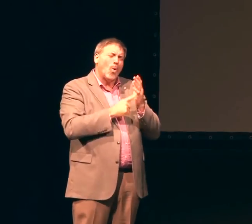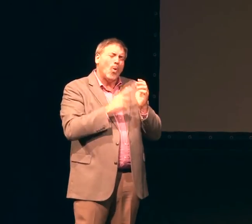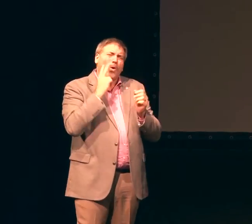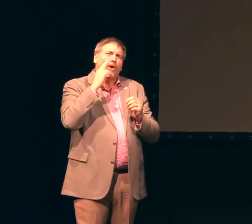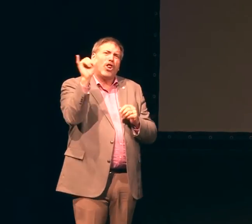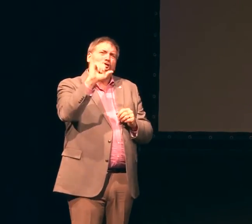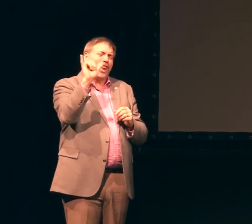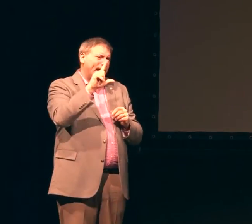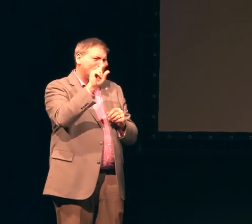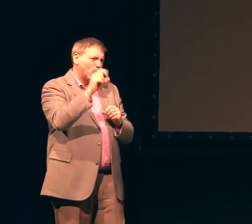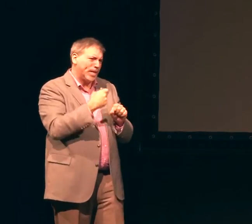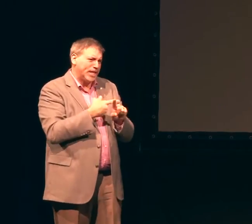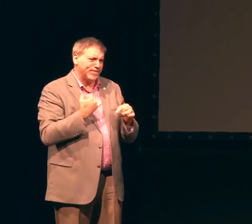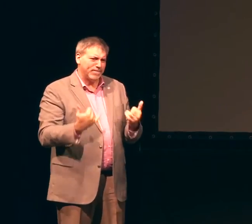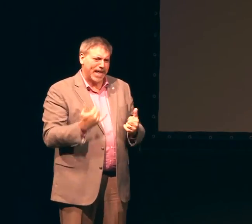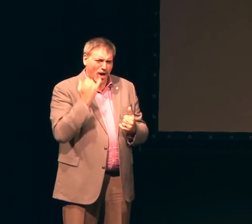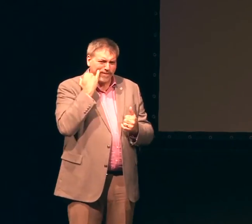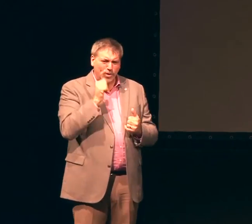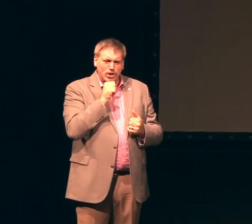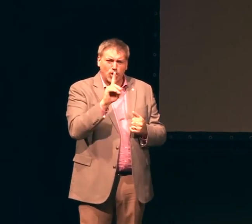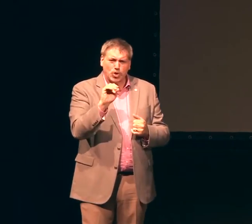Well, think about this. What would it look like 20